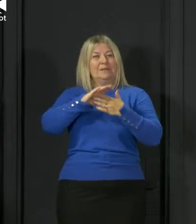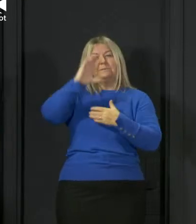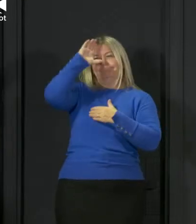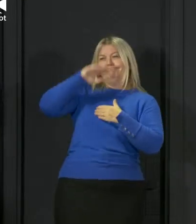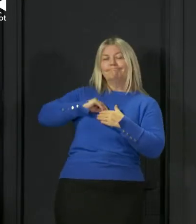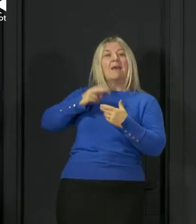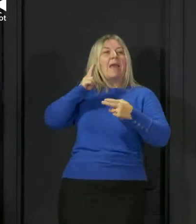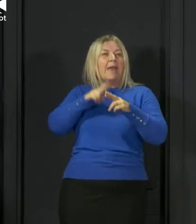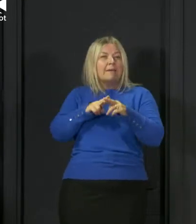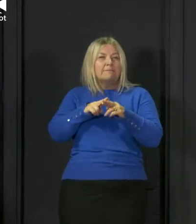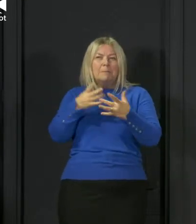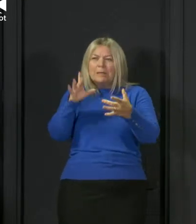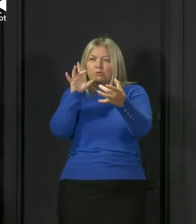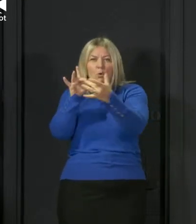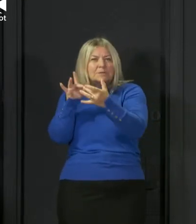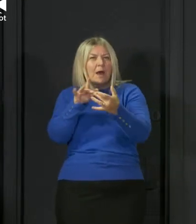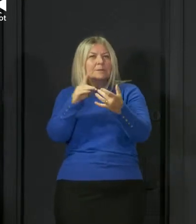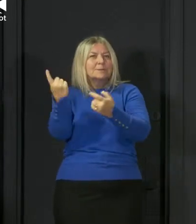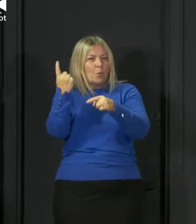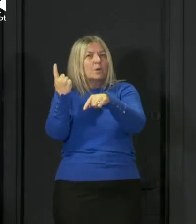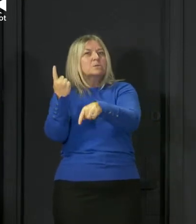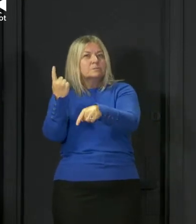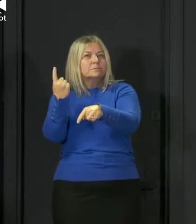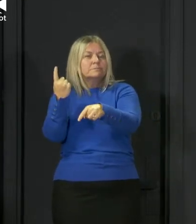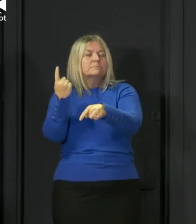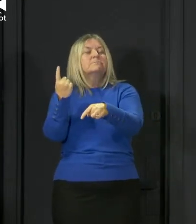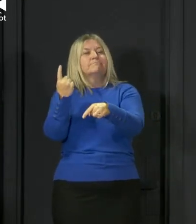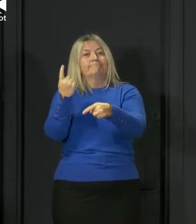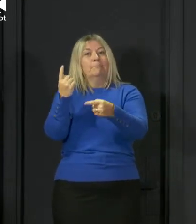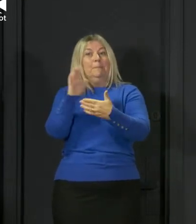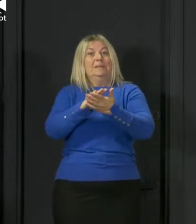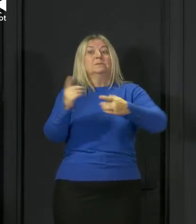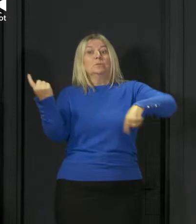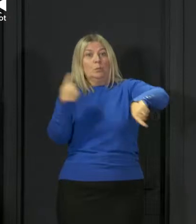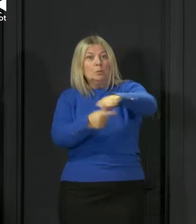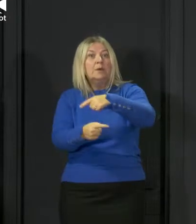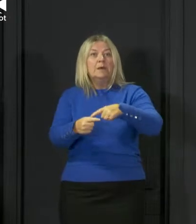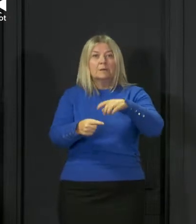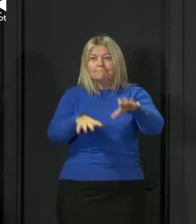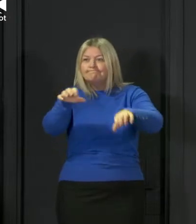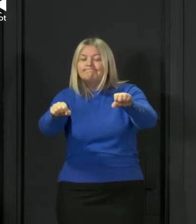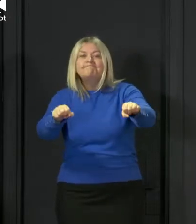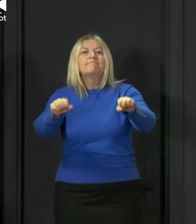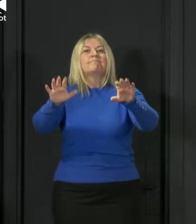is appropriate, and it allows us to capture more people in that Test and Protect